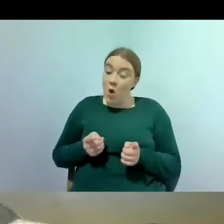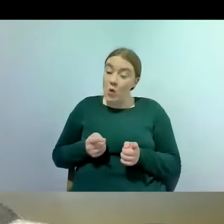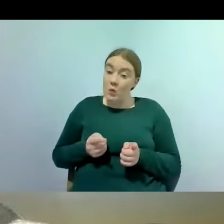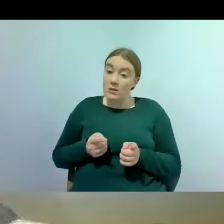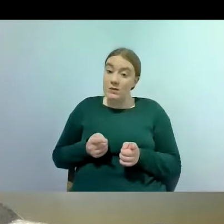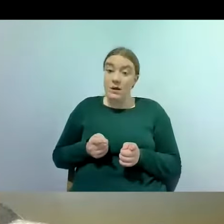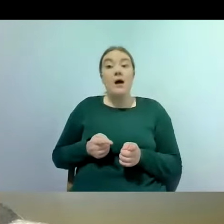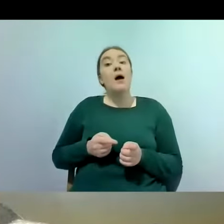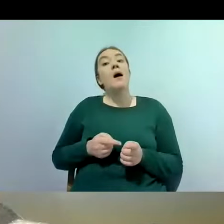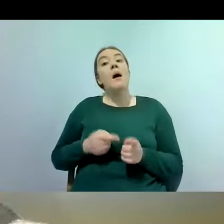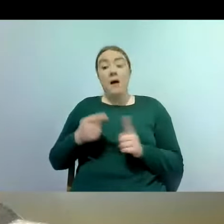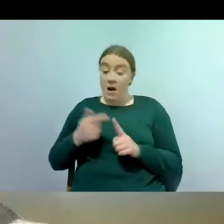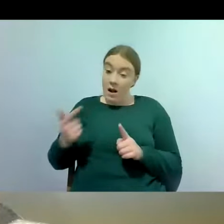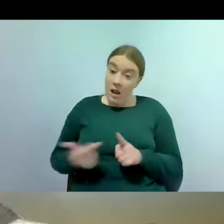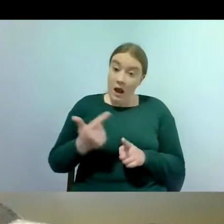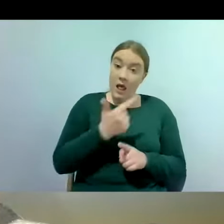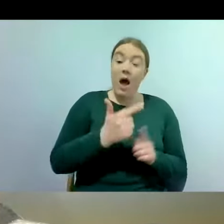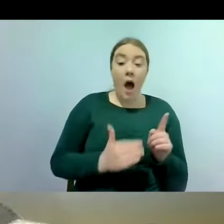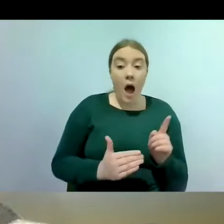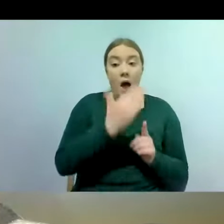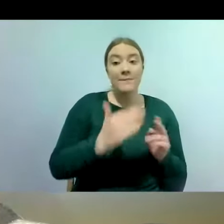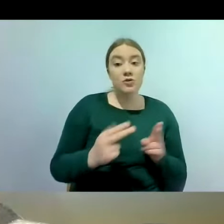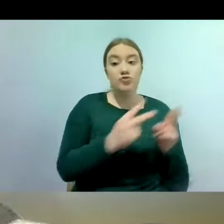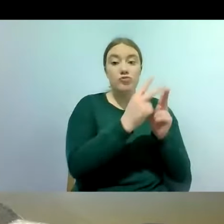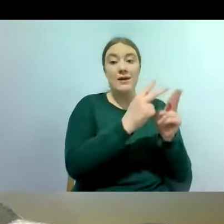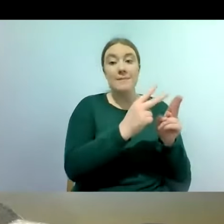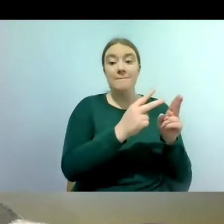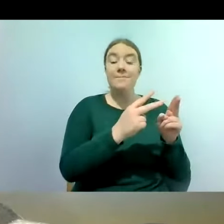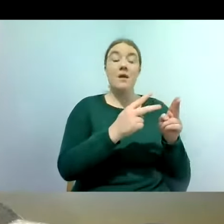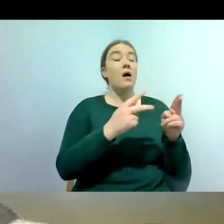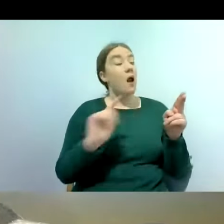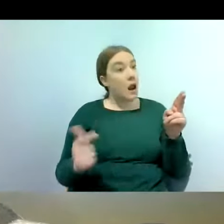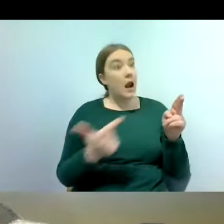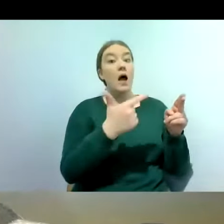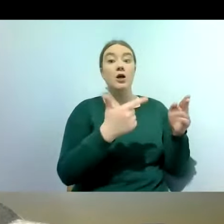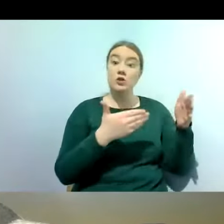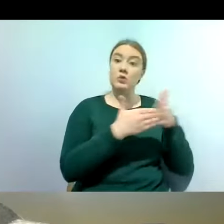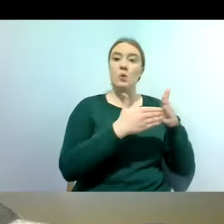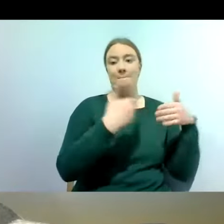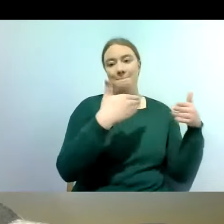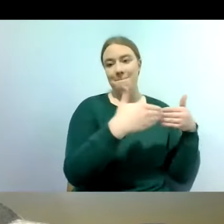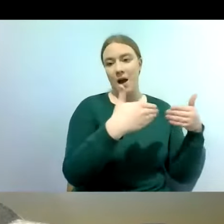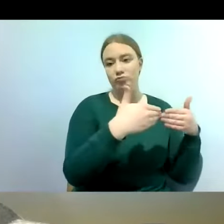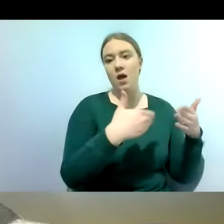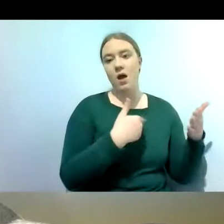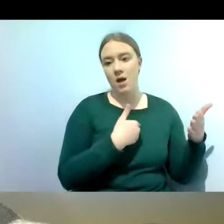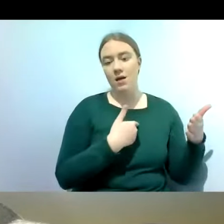the upstream extent of migration at a barrier and the delays that were incurred represented